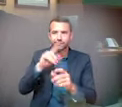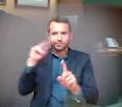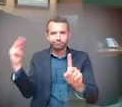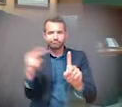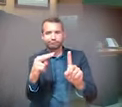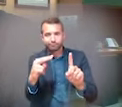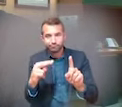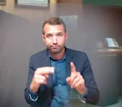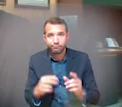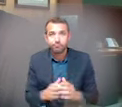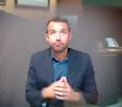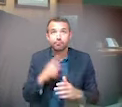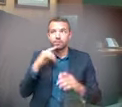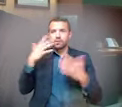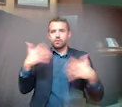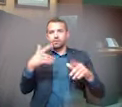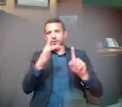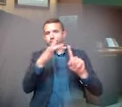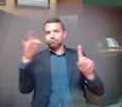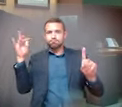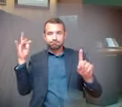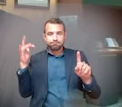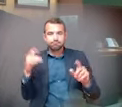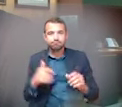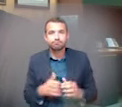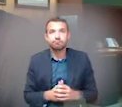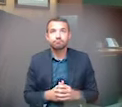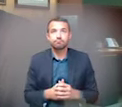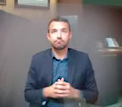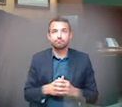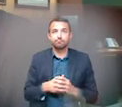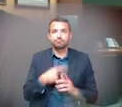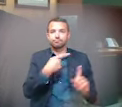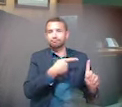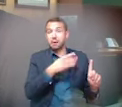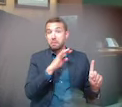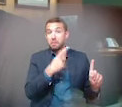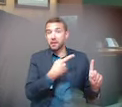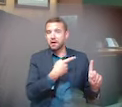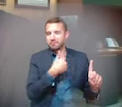Diane: That's all Beth. That's Beth's work right there. [crosstalk]. She's a leader for all of us. [crosstalk].